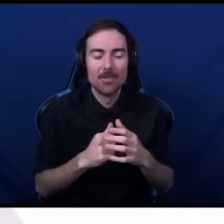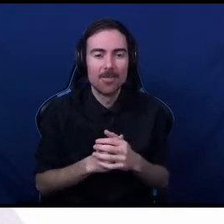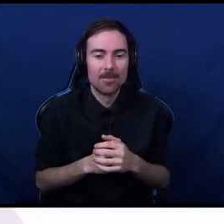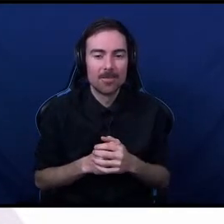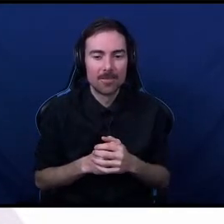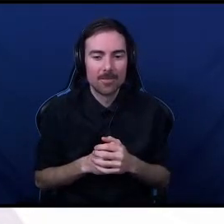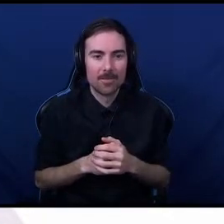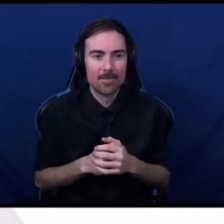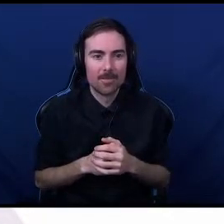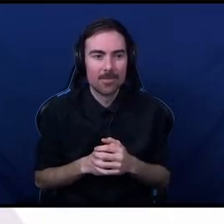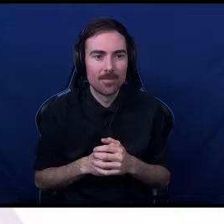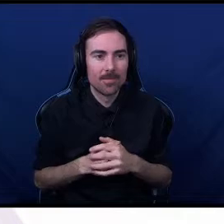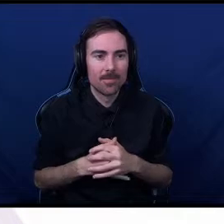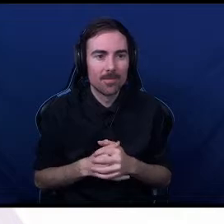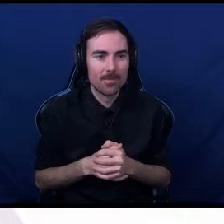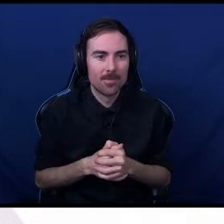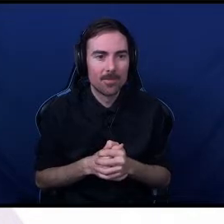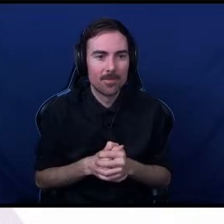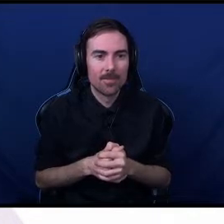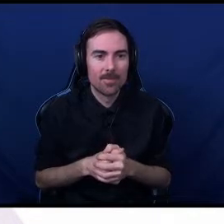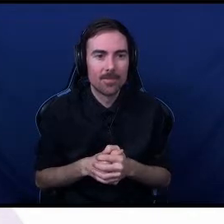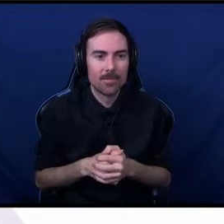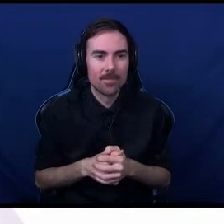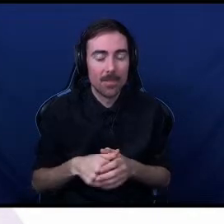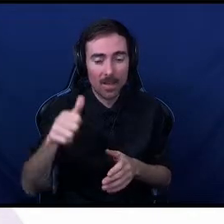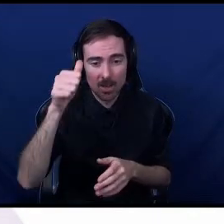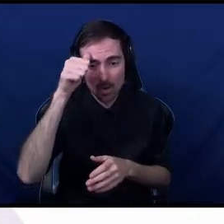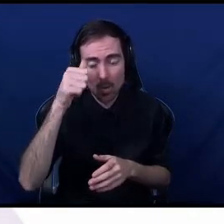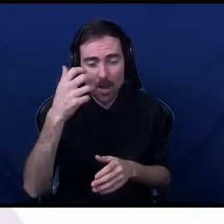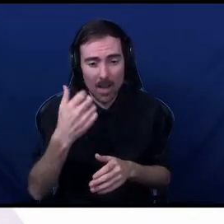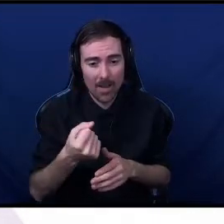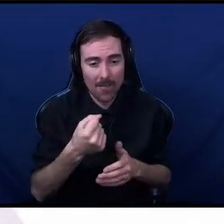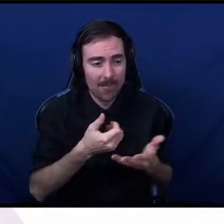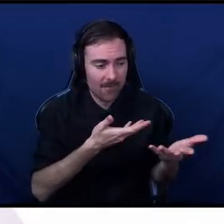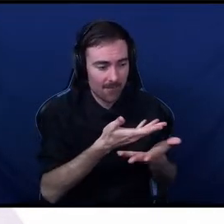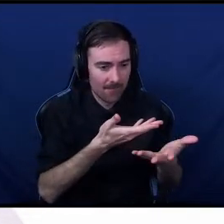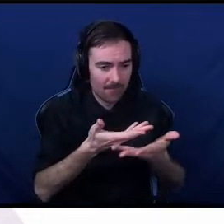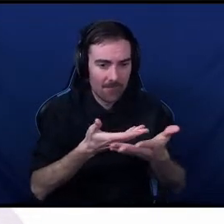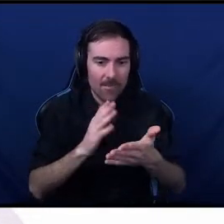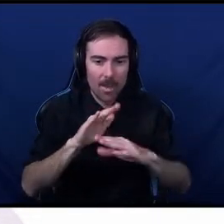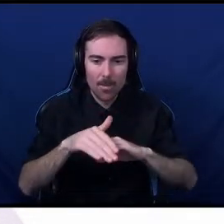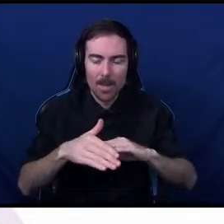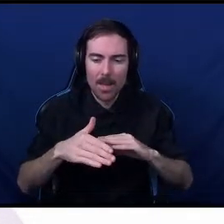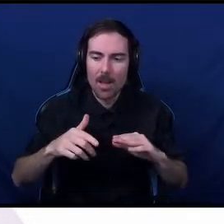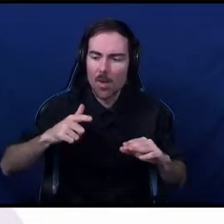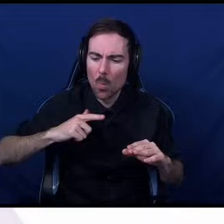But I know there's a lot of conversations around why we need to be more inclusive, the power of diversity.